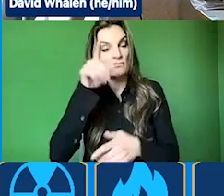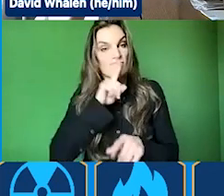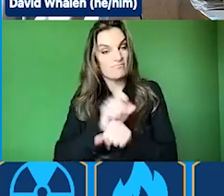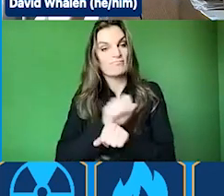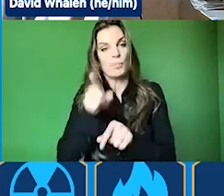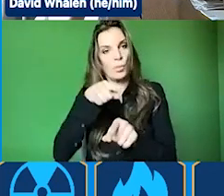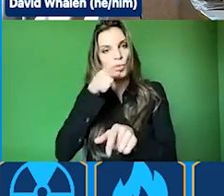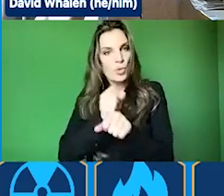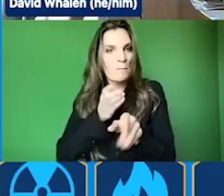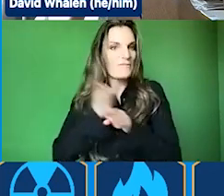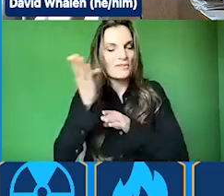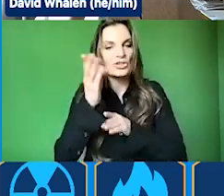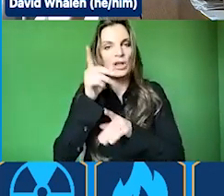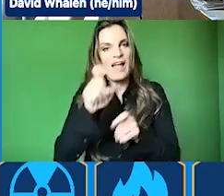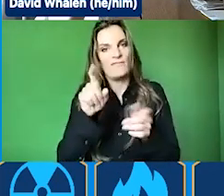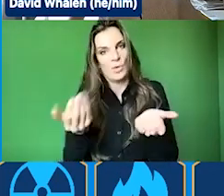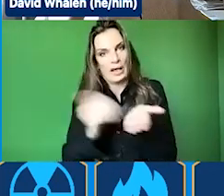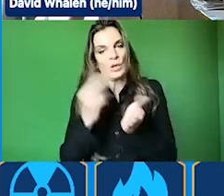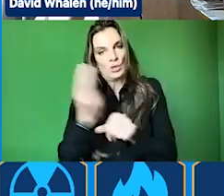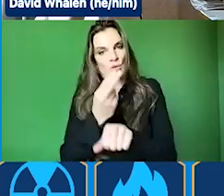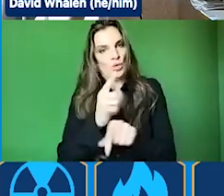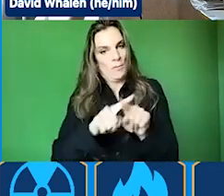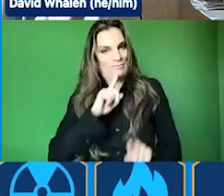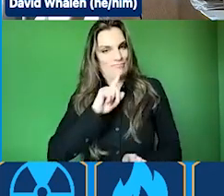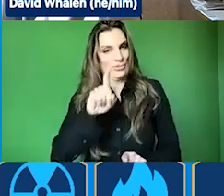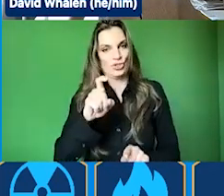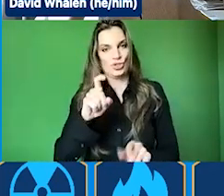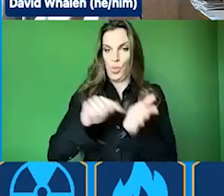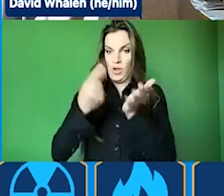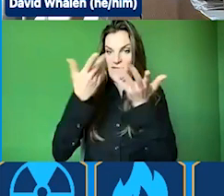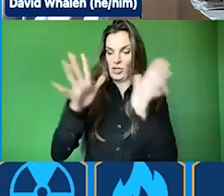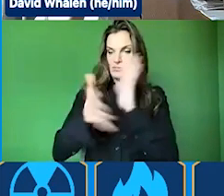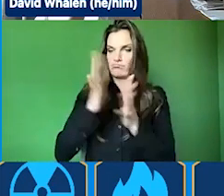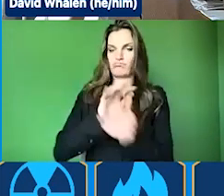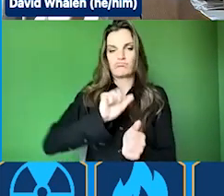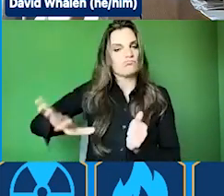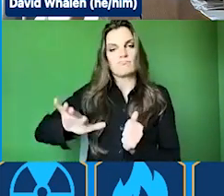equipment that was meant to be disposal. IOM. I'm going to